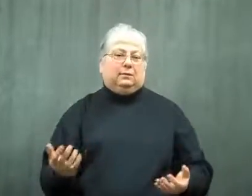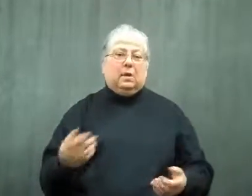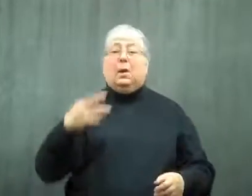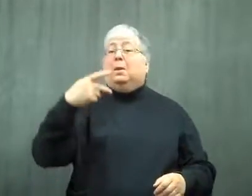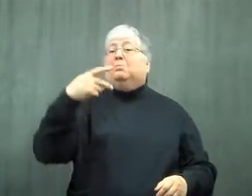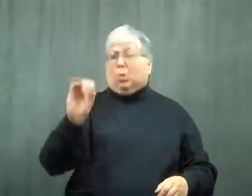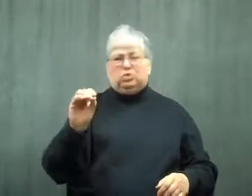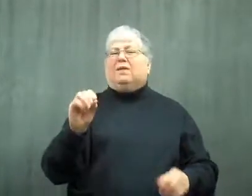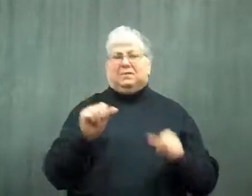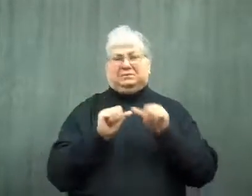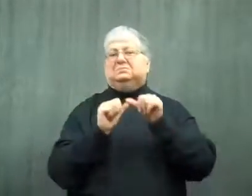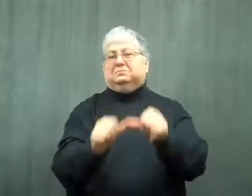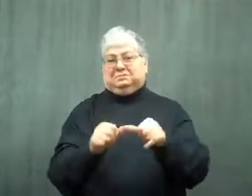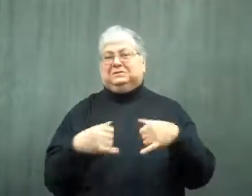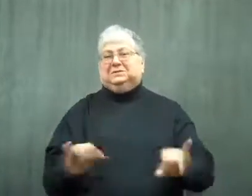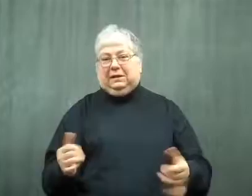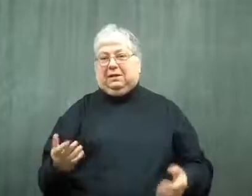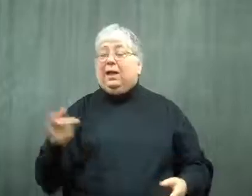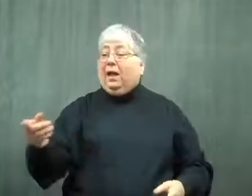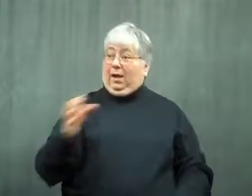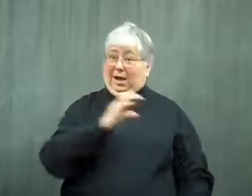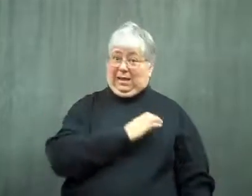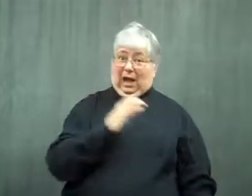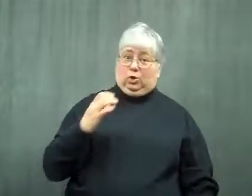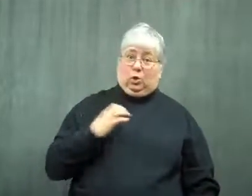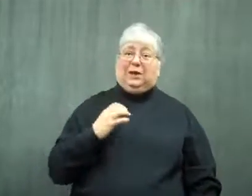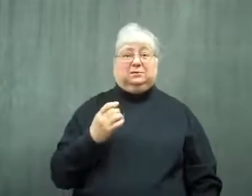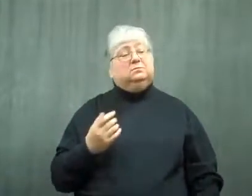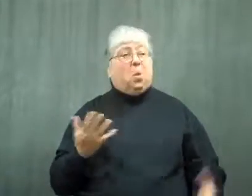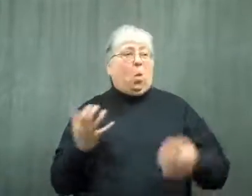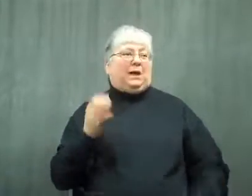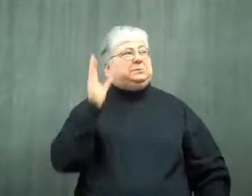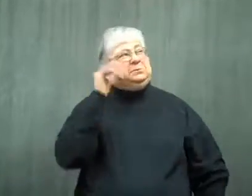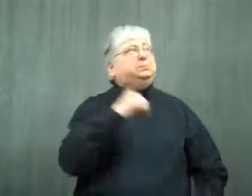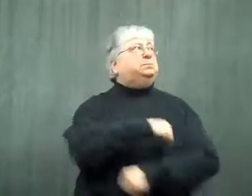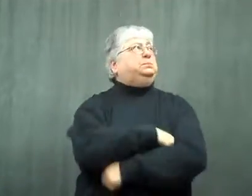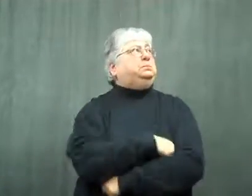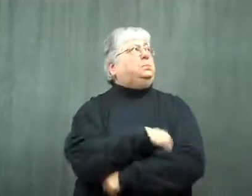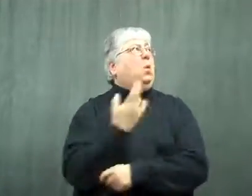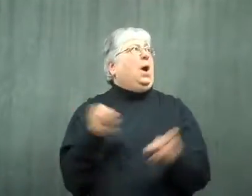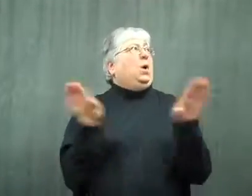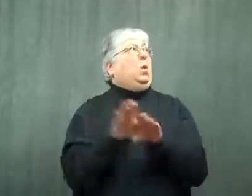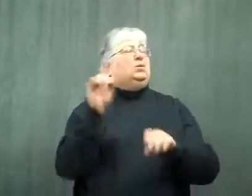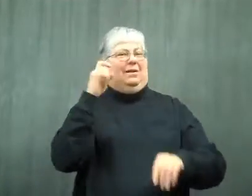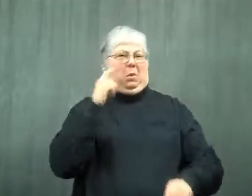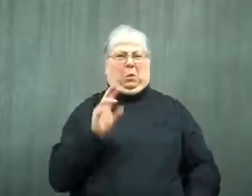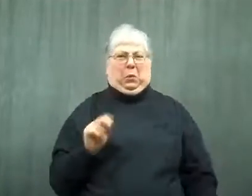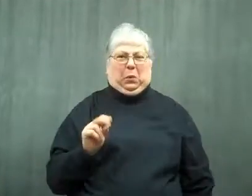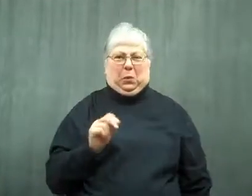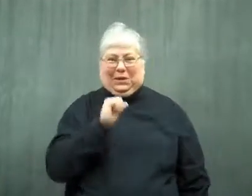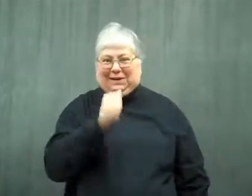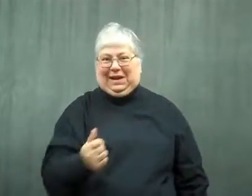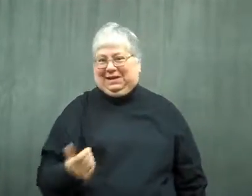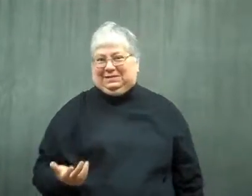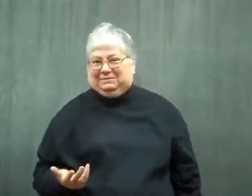The Postal Service would continue to operate. Congress really doesn't want a stand-off that would shut the government down.